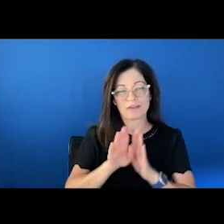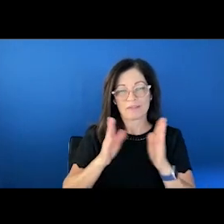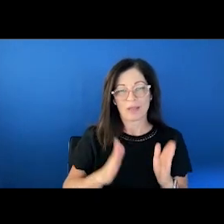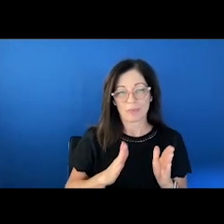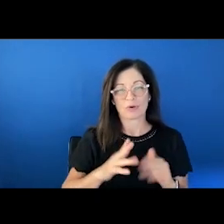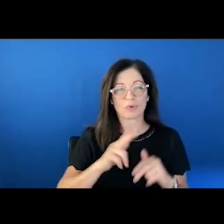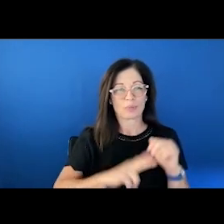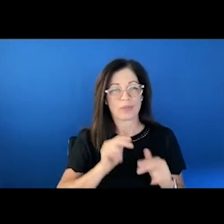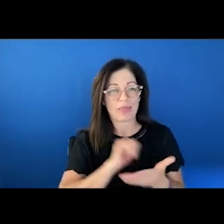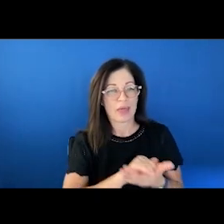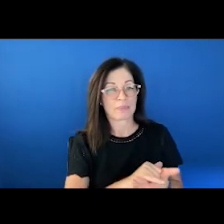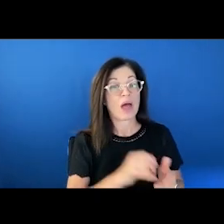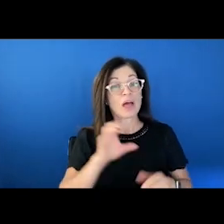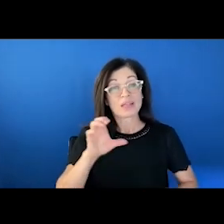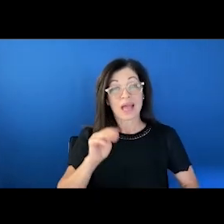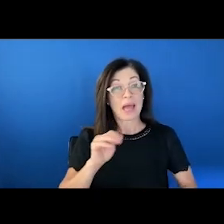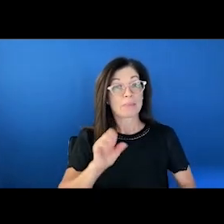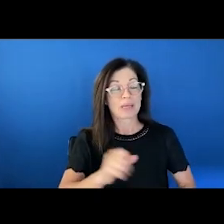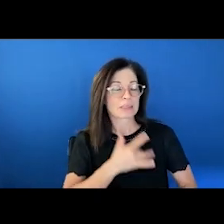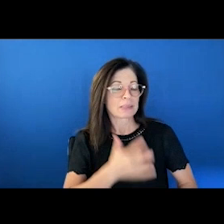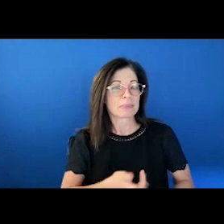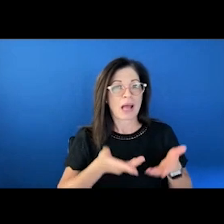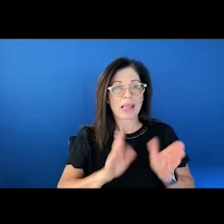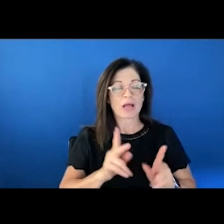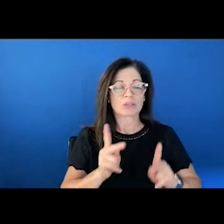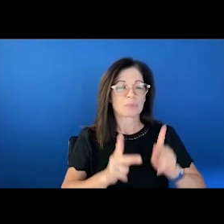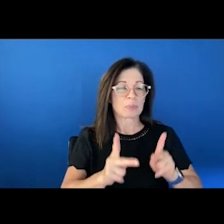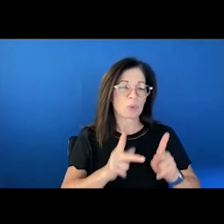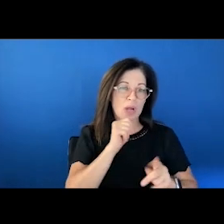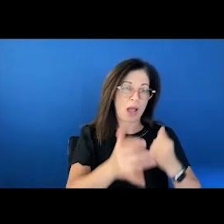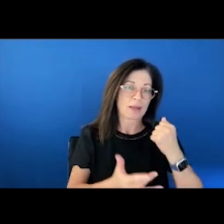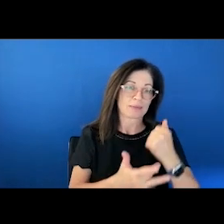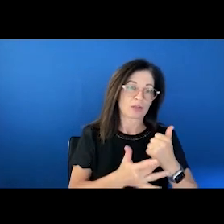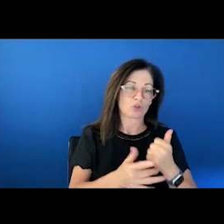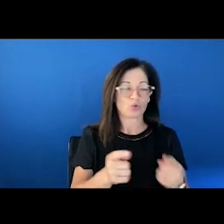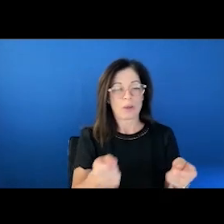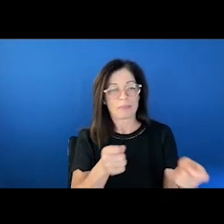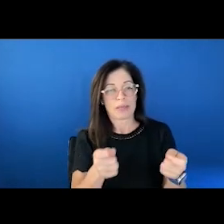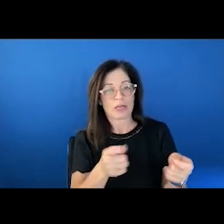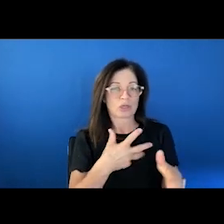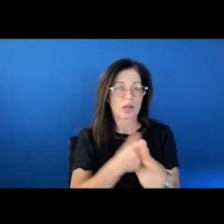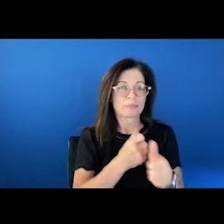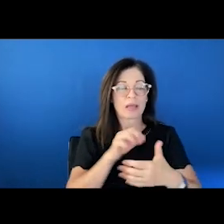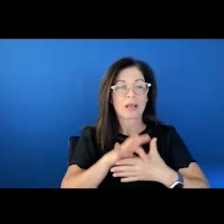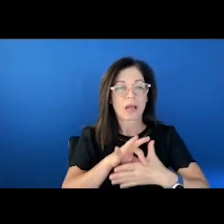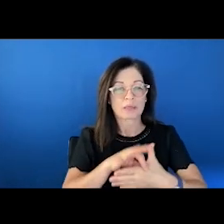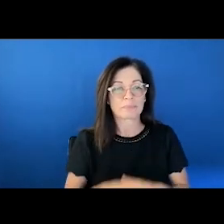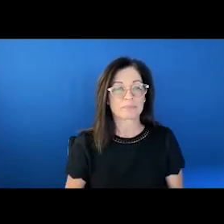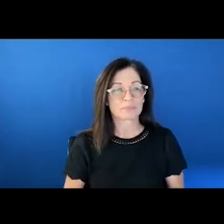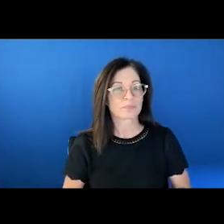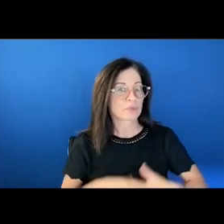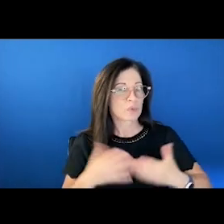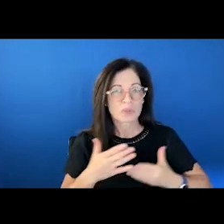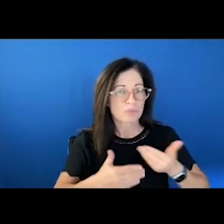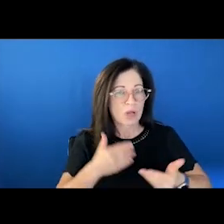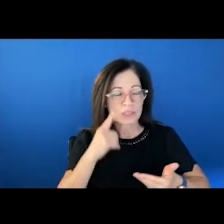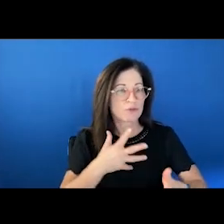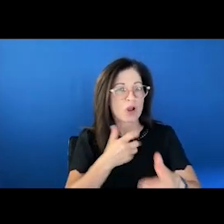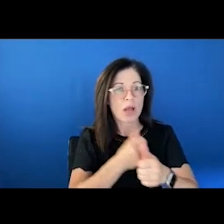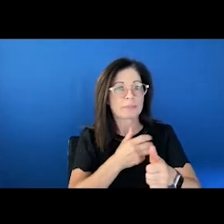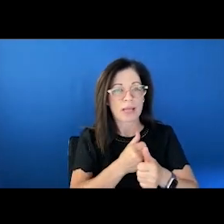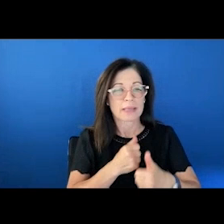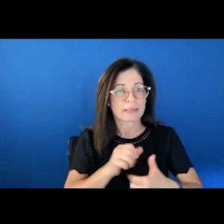non-technical users to manage and update content. What is the process for updating website content?